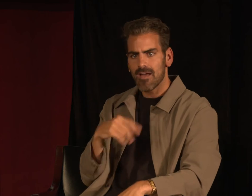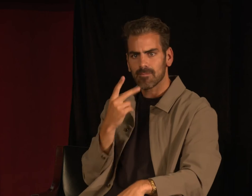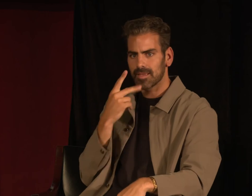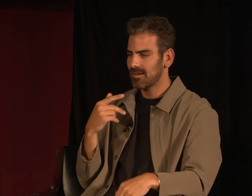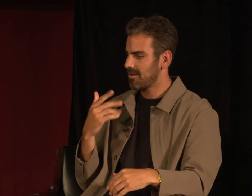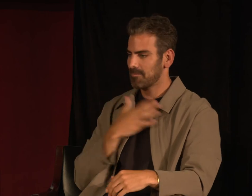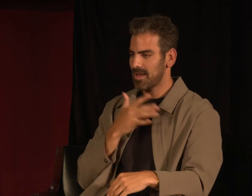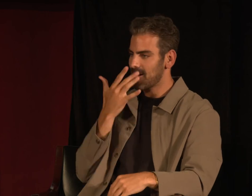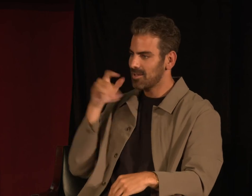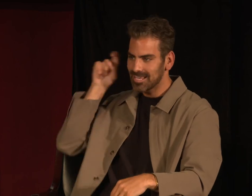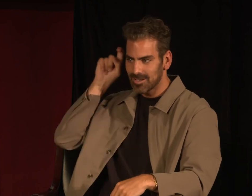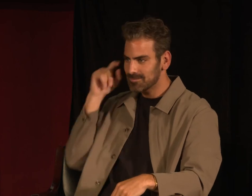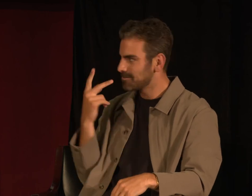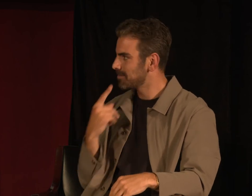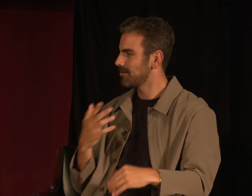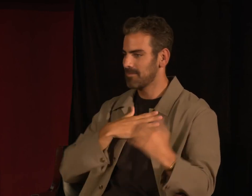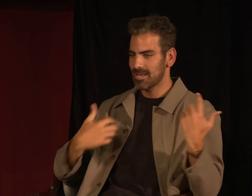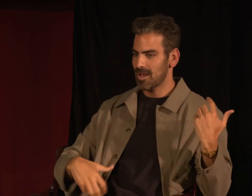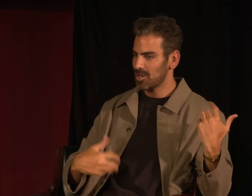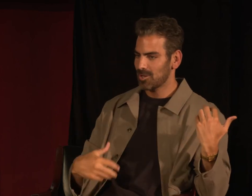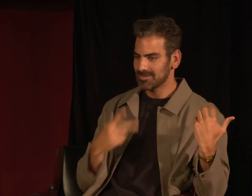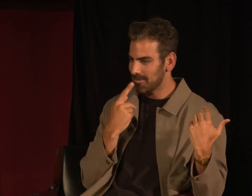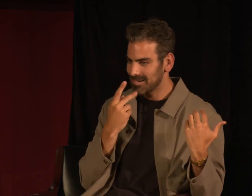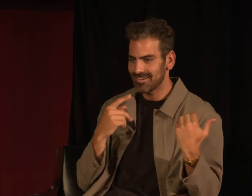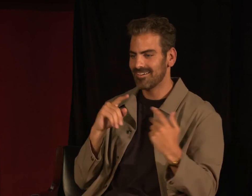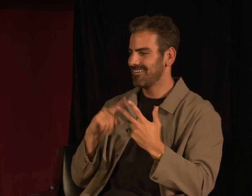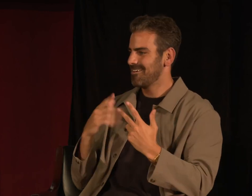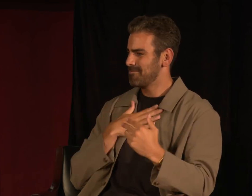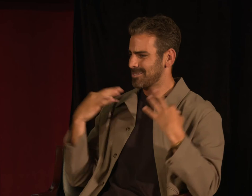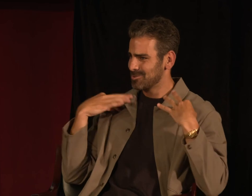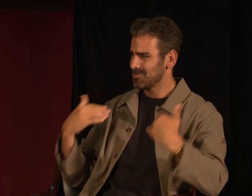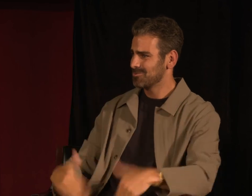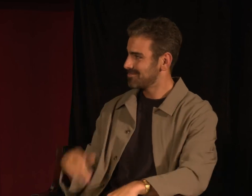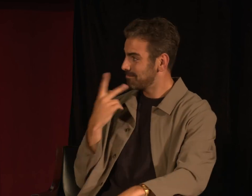But to me, I love pink. It's powerful. My hearing aids are powerful. I had a guitar that was pink.